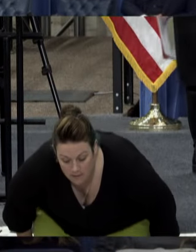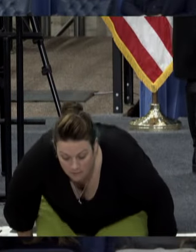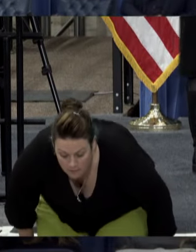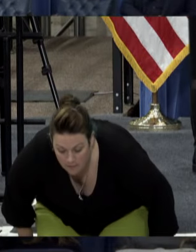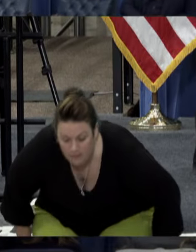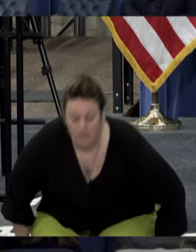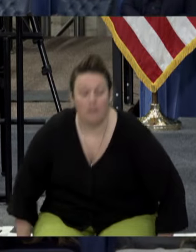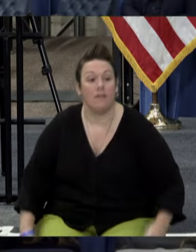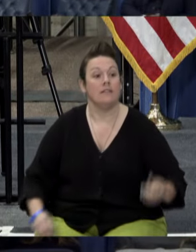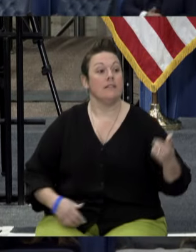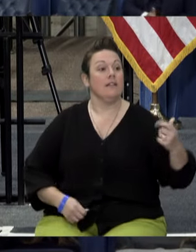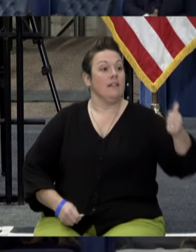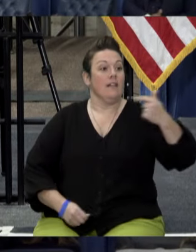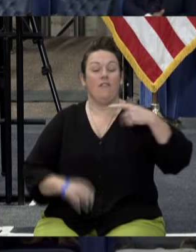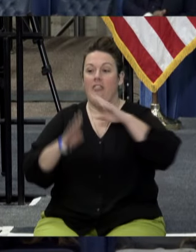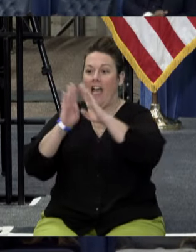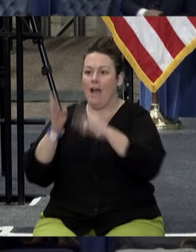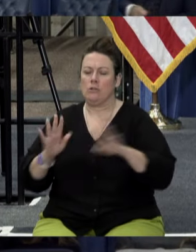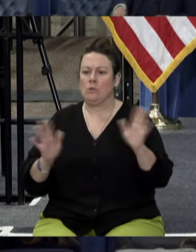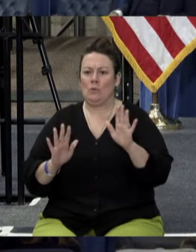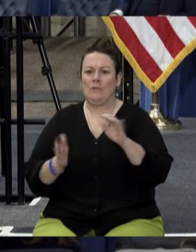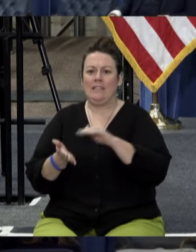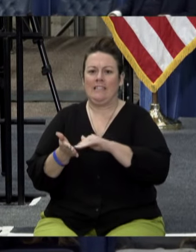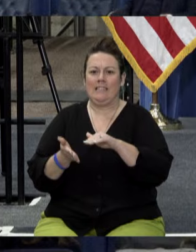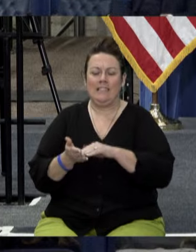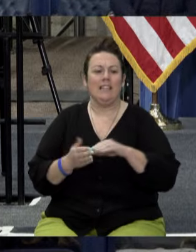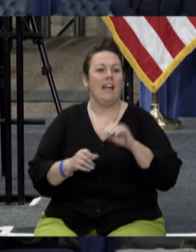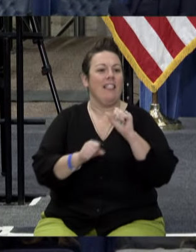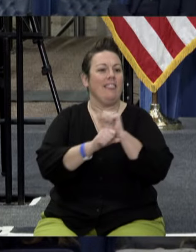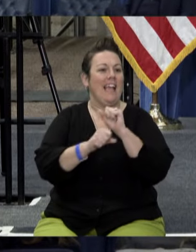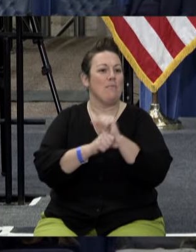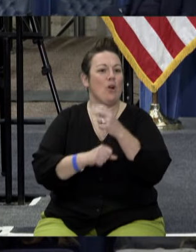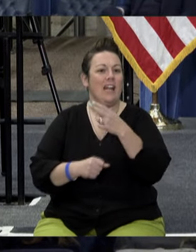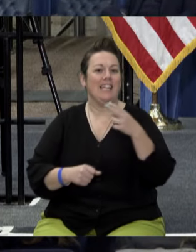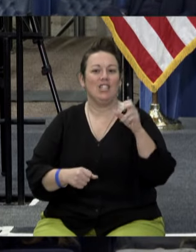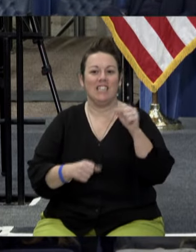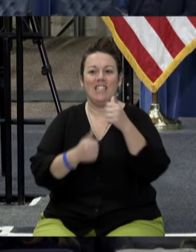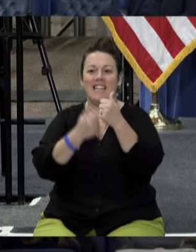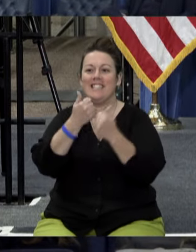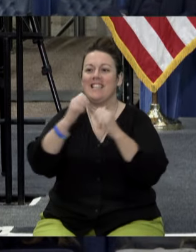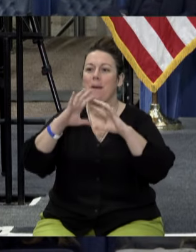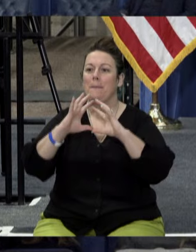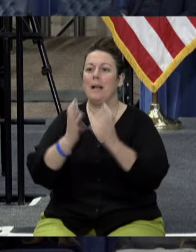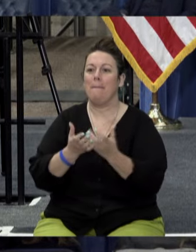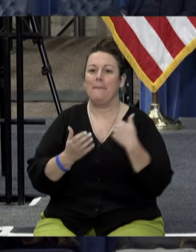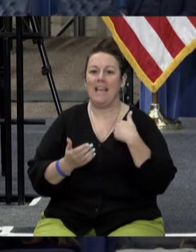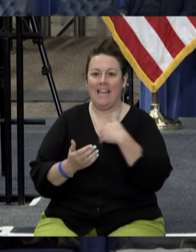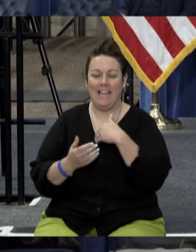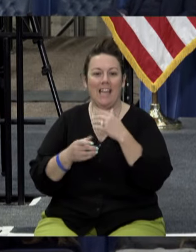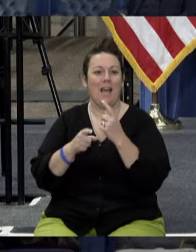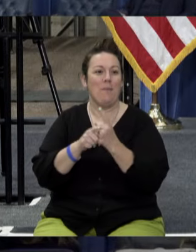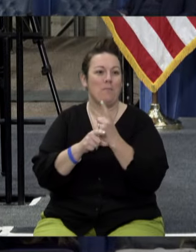excuse me -- of a Labor and HHS subcommittee appropriations. Thank you so much for being here.